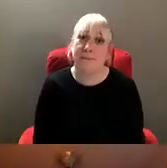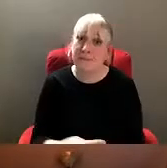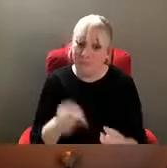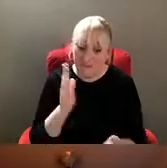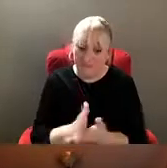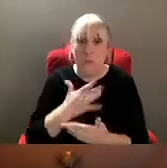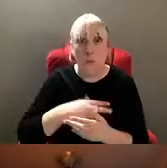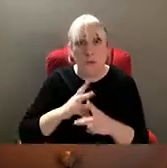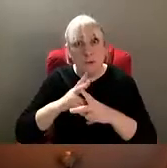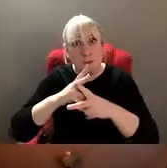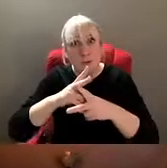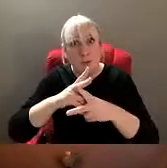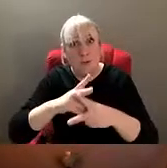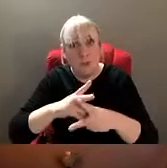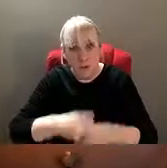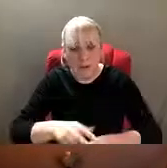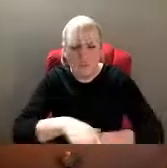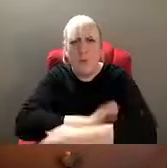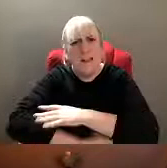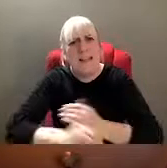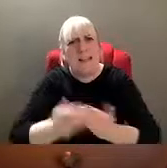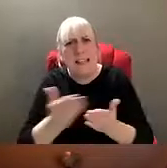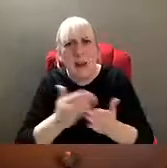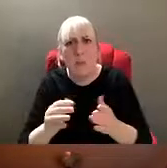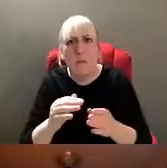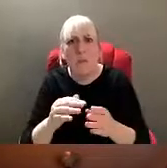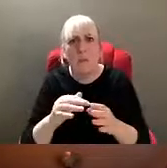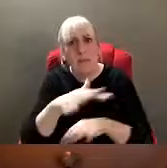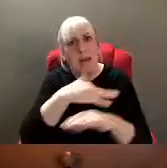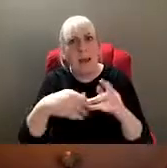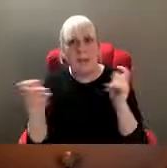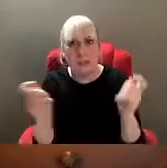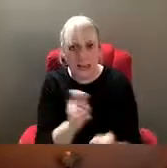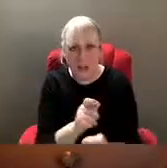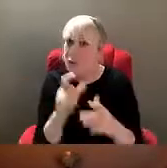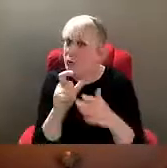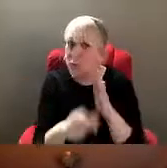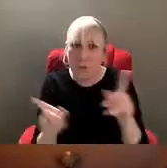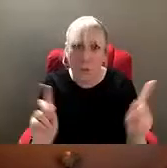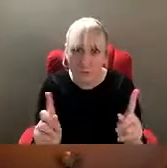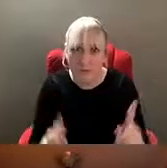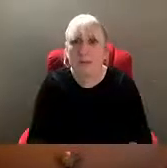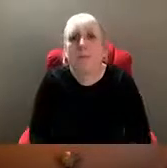women with disabilities do they did what they did on our course they set up cyclone shelters